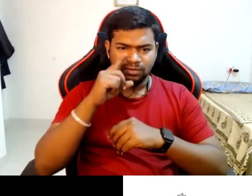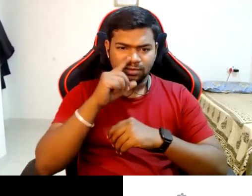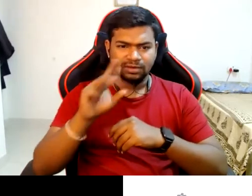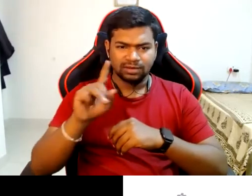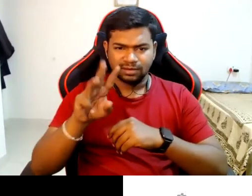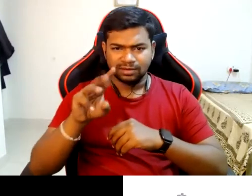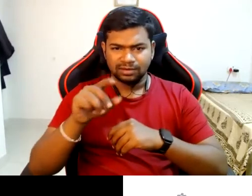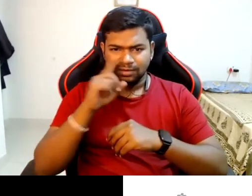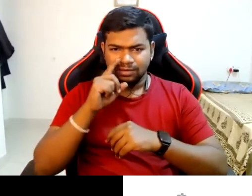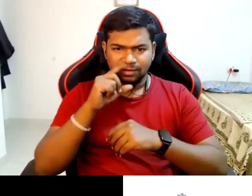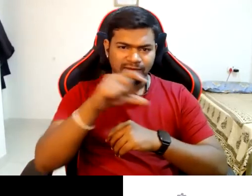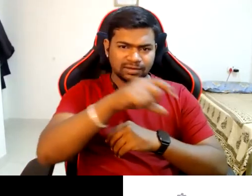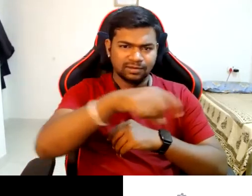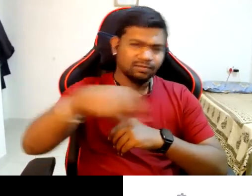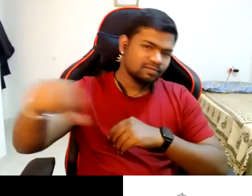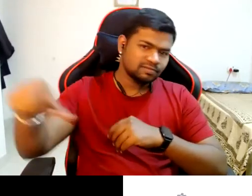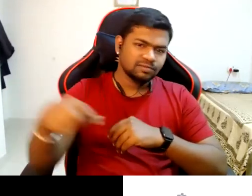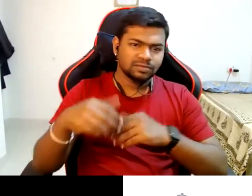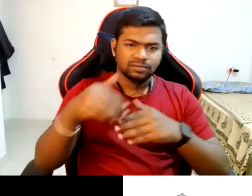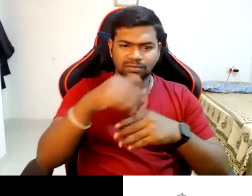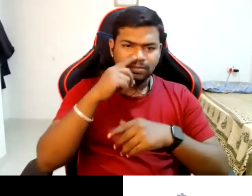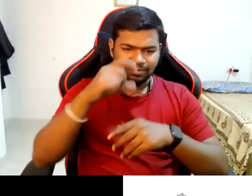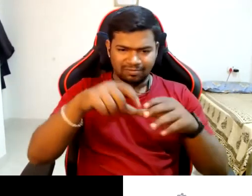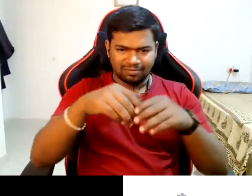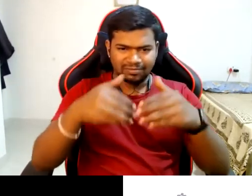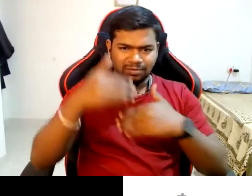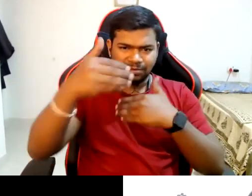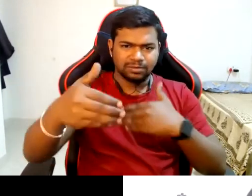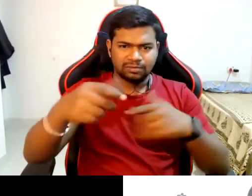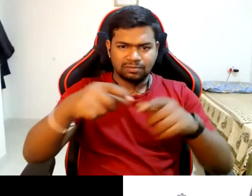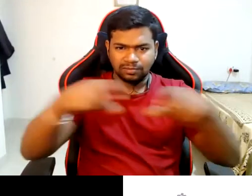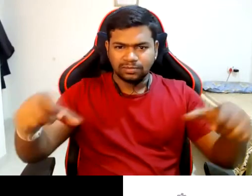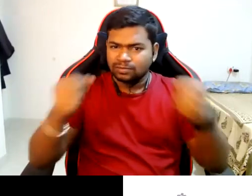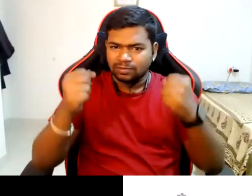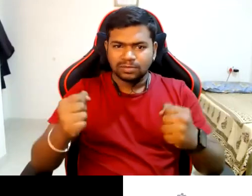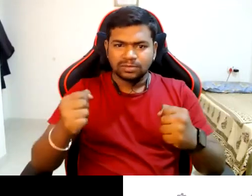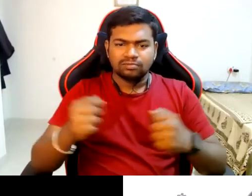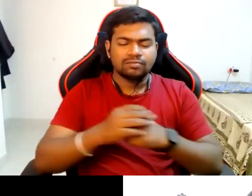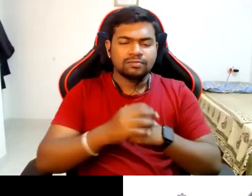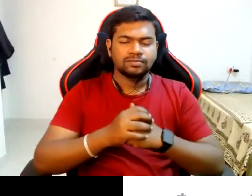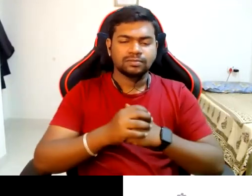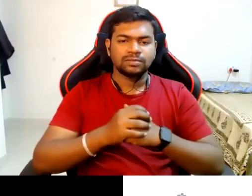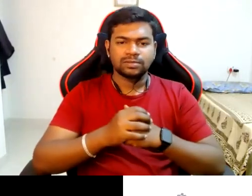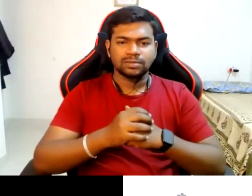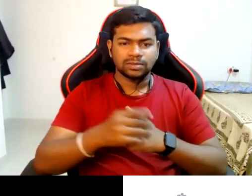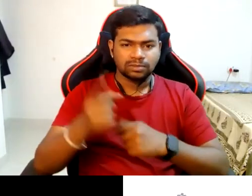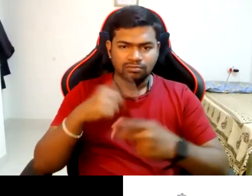so, I was very scared to sit on the front row. because the front row was the girls. The 2nd row was left blank and then I